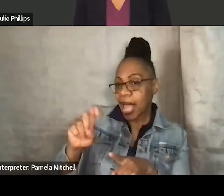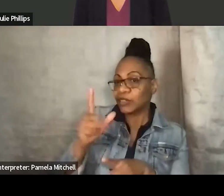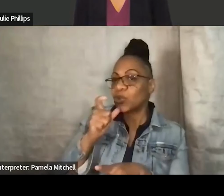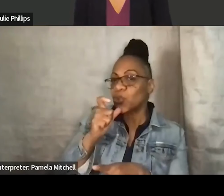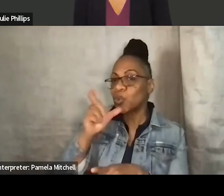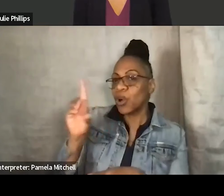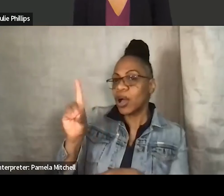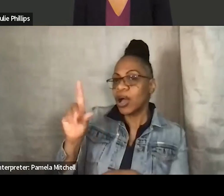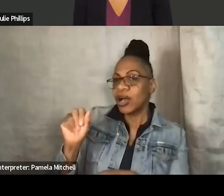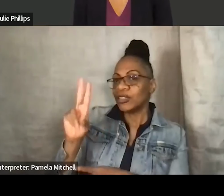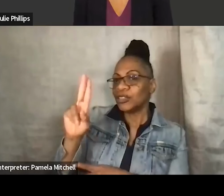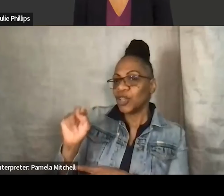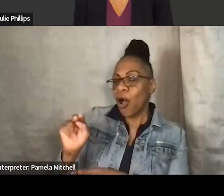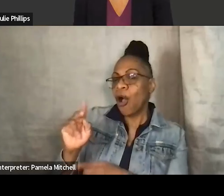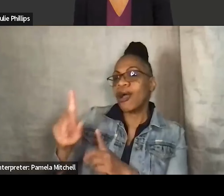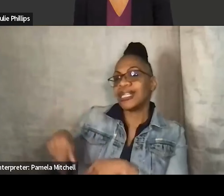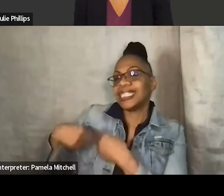she's working with her 988 call center there.